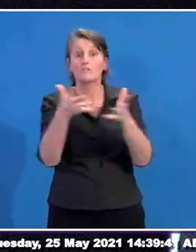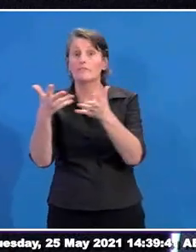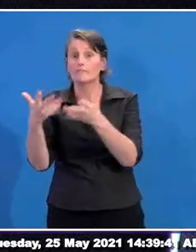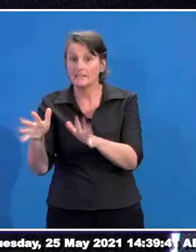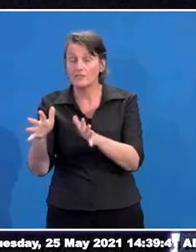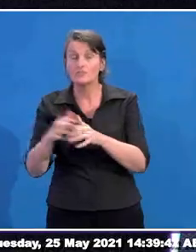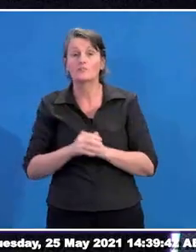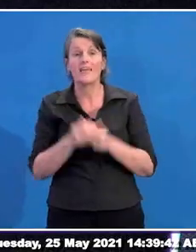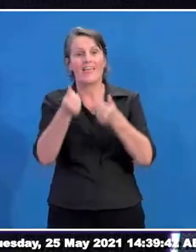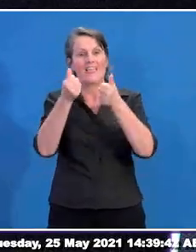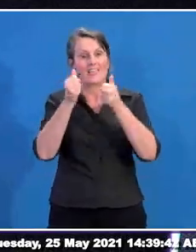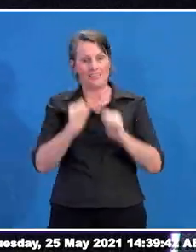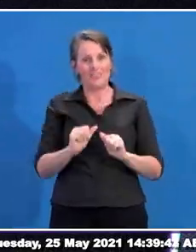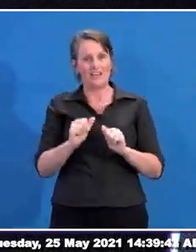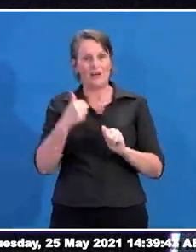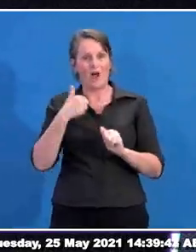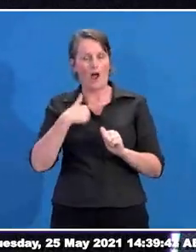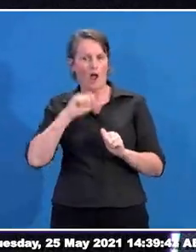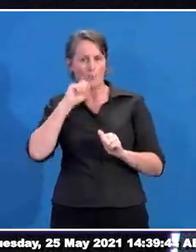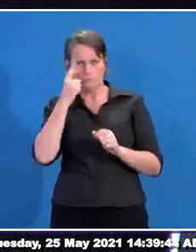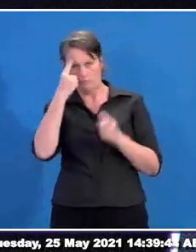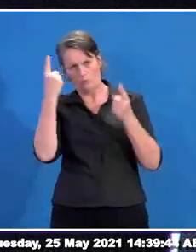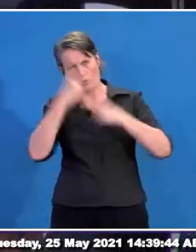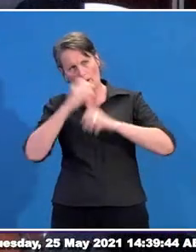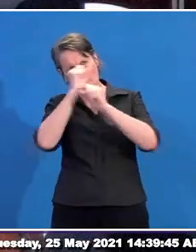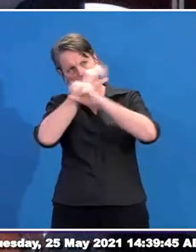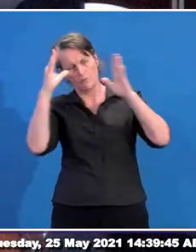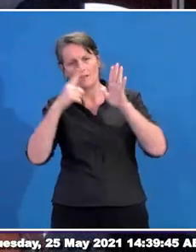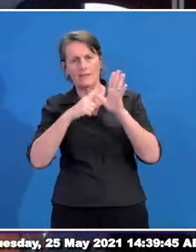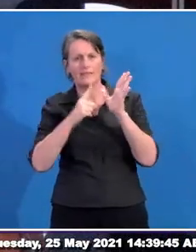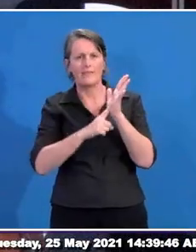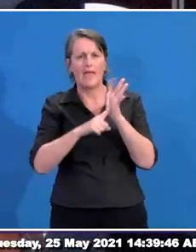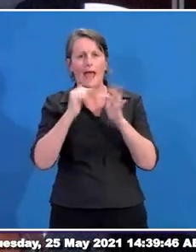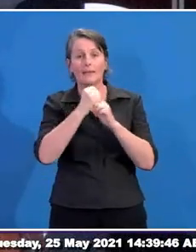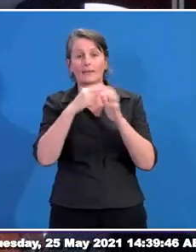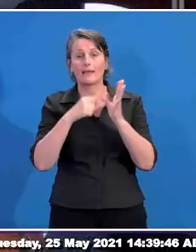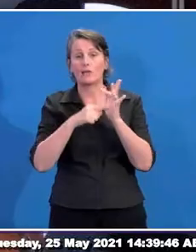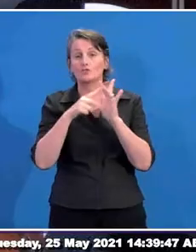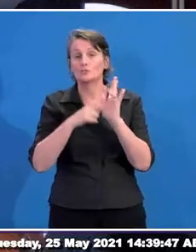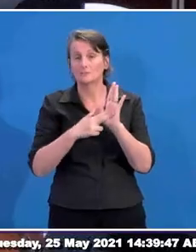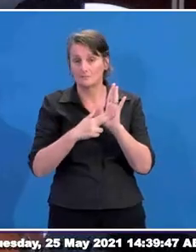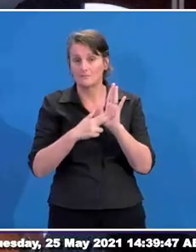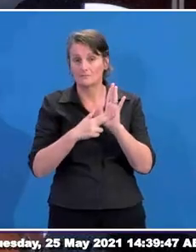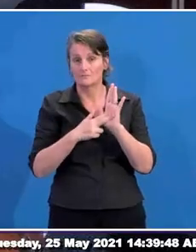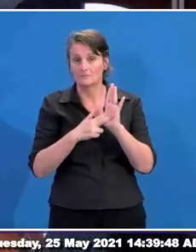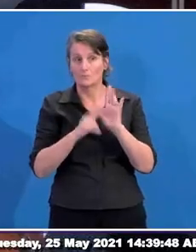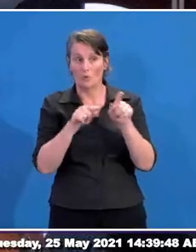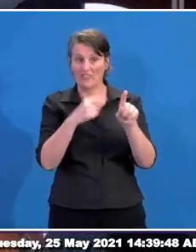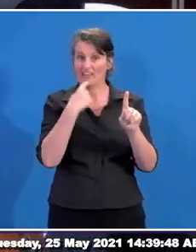actually frame up an allegation. In terms of then interviewing the person about whom the complaint